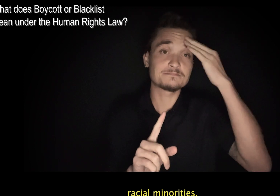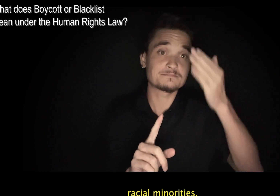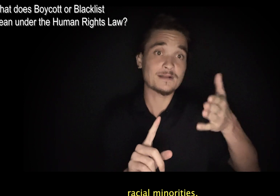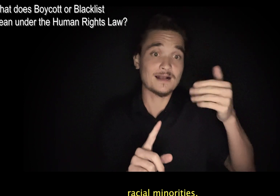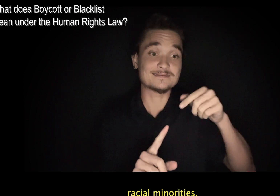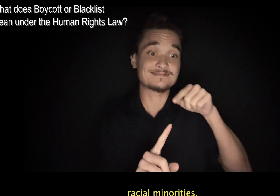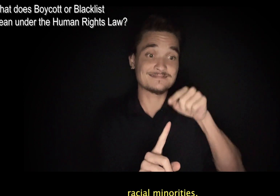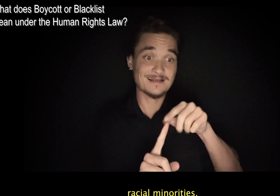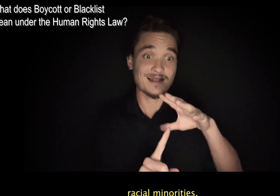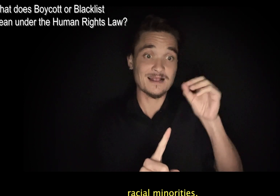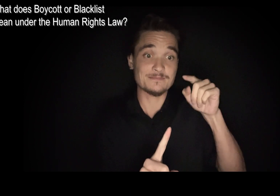racial minorities.